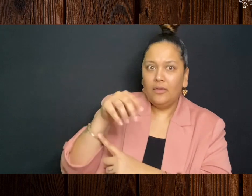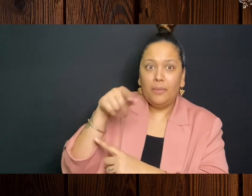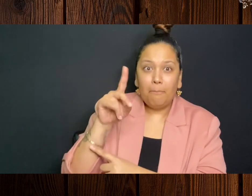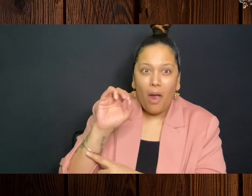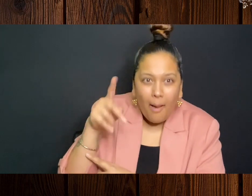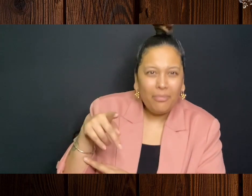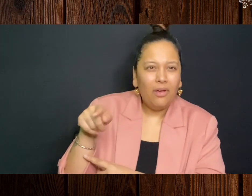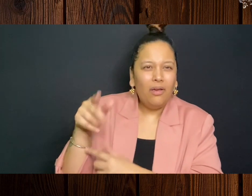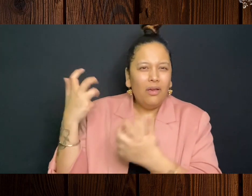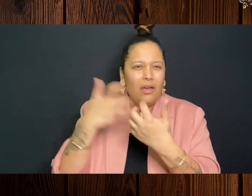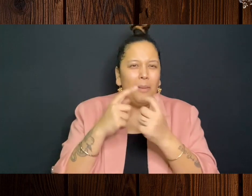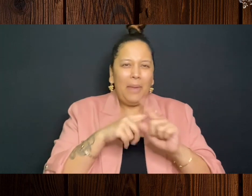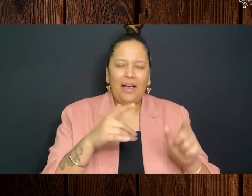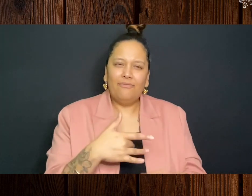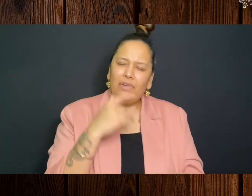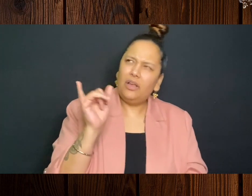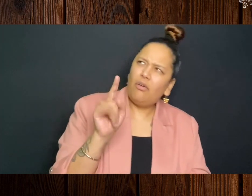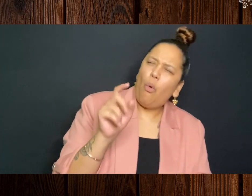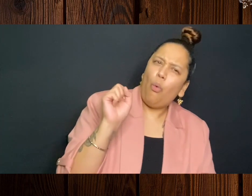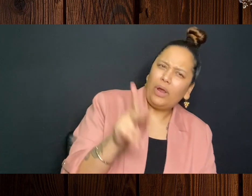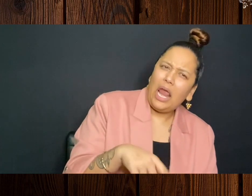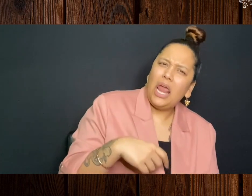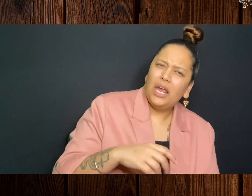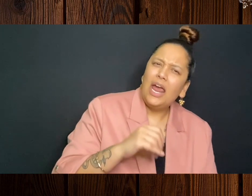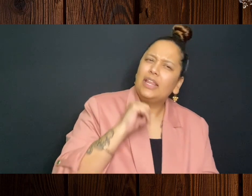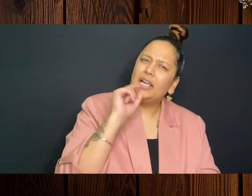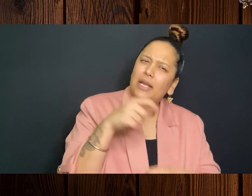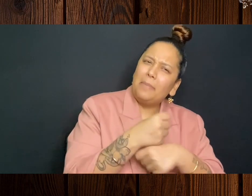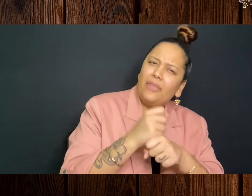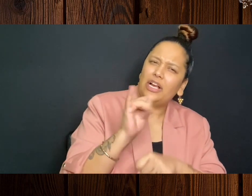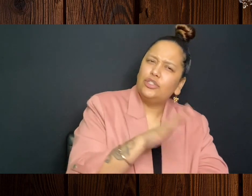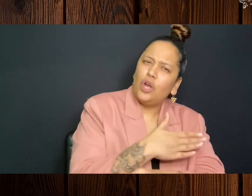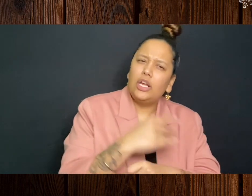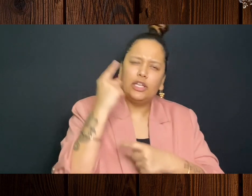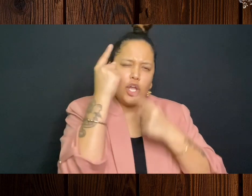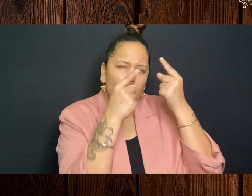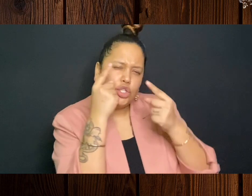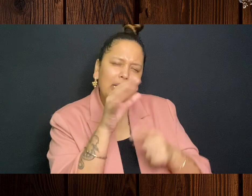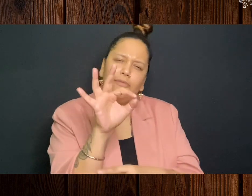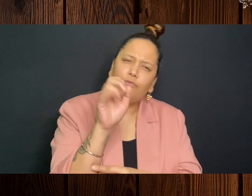people may feel like okay, well, they're only making folk music so that they can be considered in folk categories. Or so that